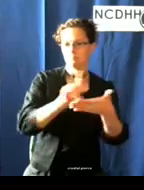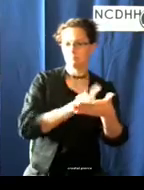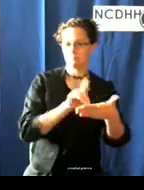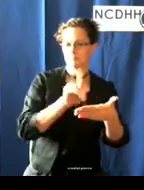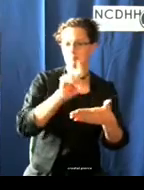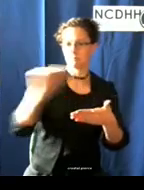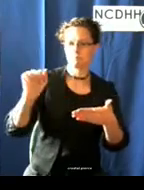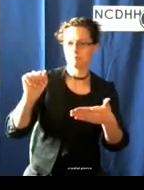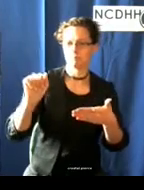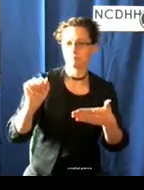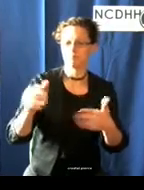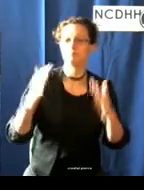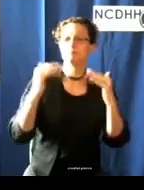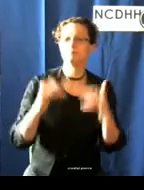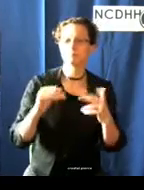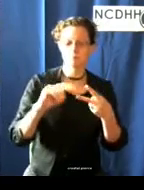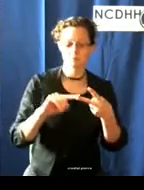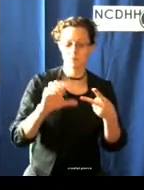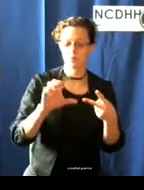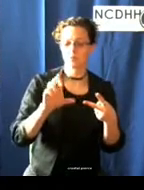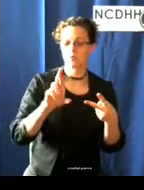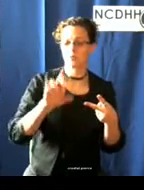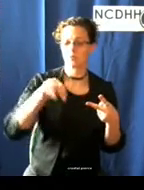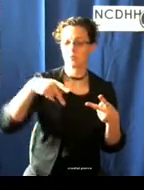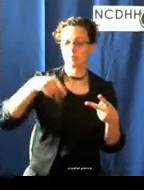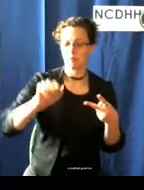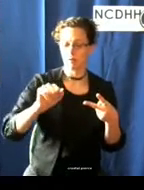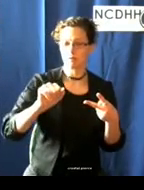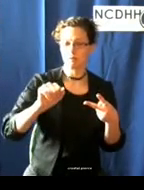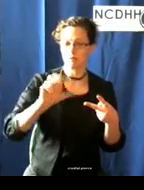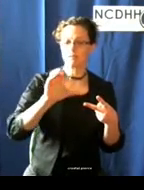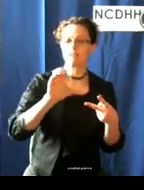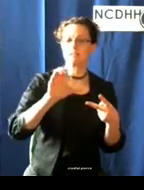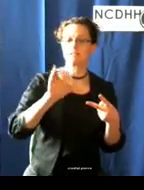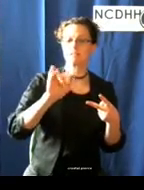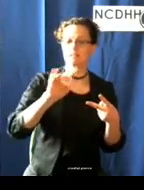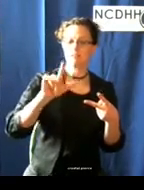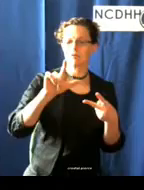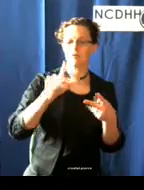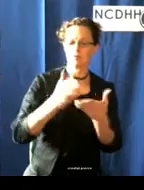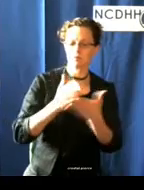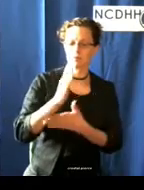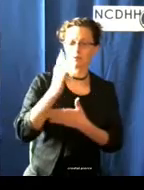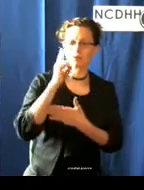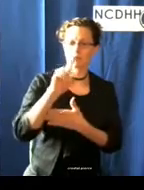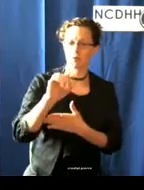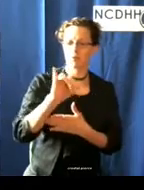C R I P A WHICH IS THE CIVIL RIGHTS OF INSTITUTIONALIZED PEOPLES ACT